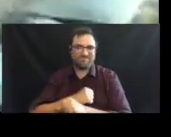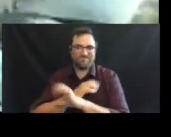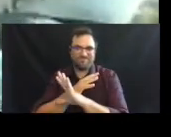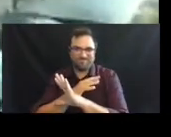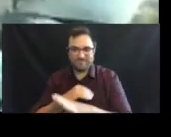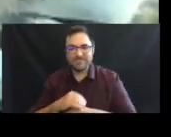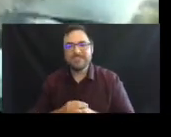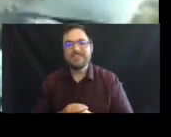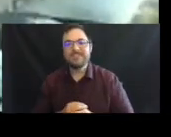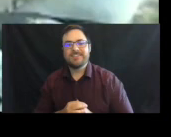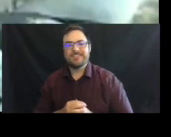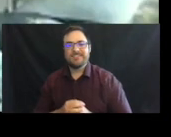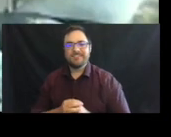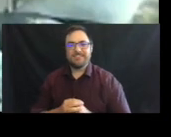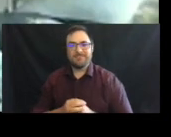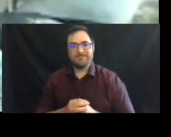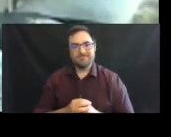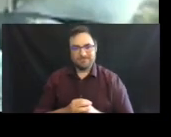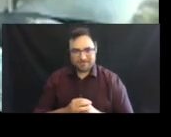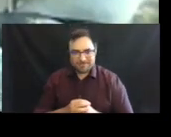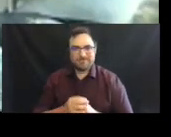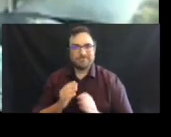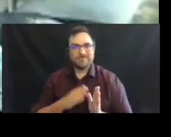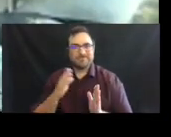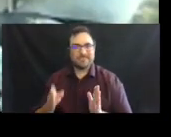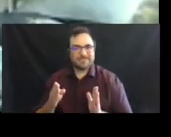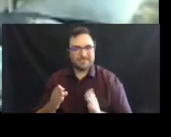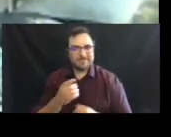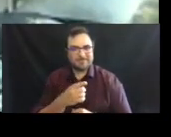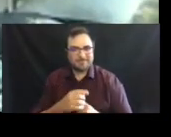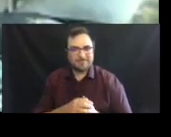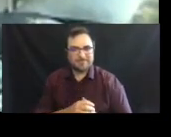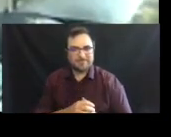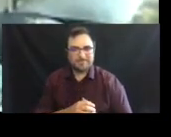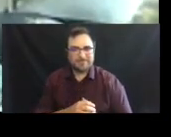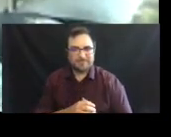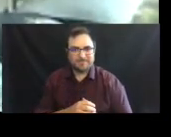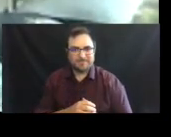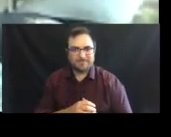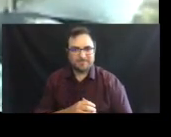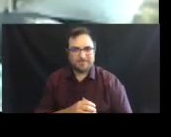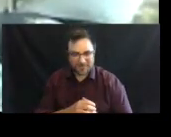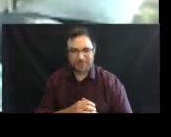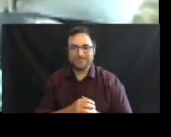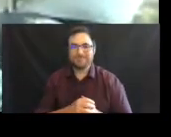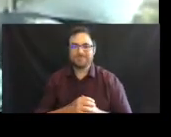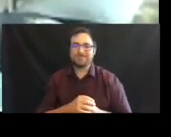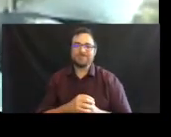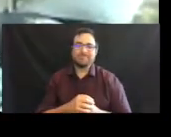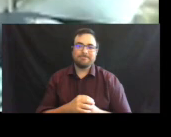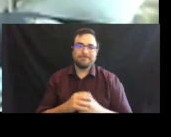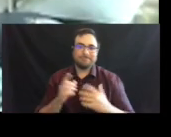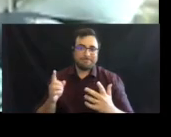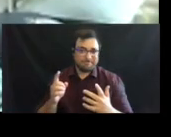Okay, I'm gonna try to advance my slide here. There we go. So I don't have a lot of slides for you